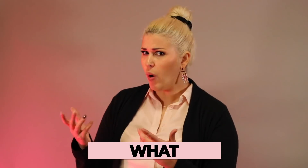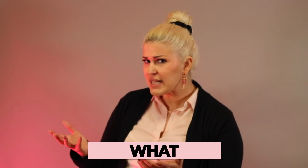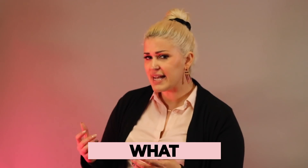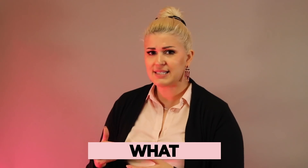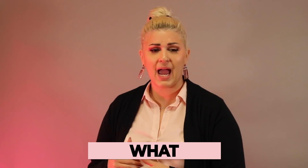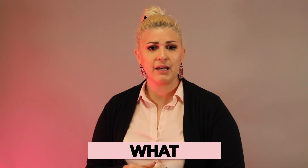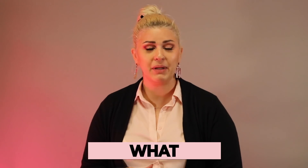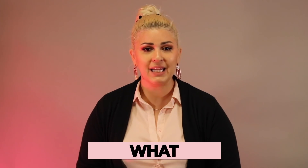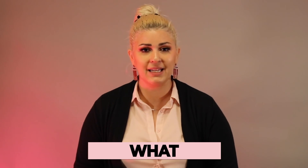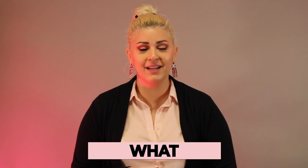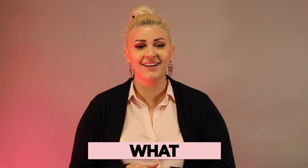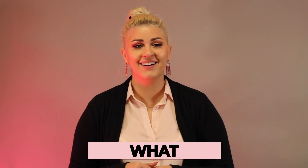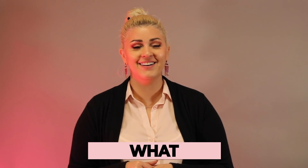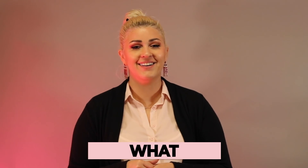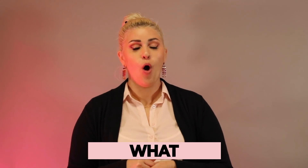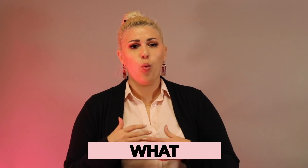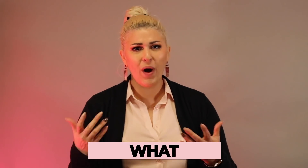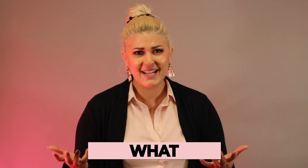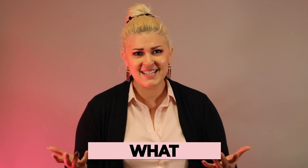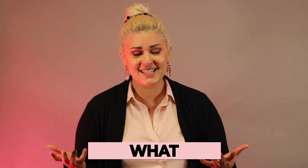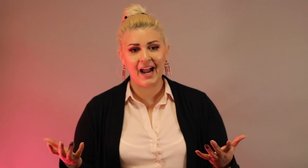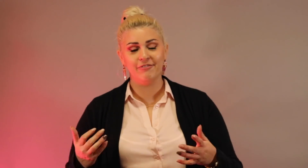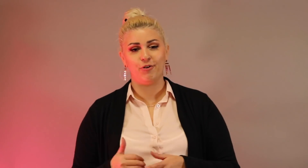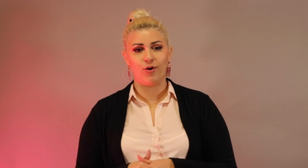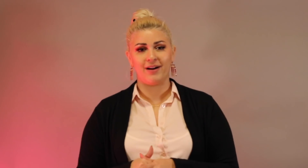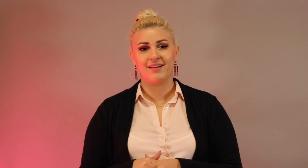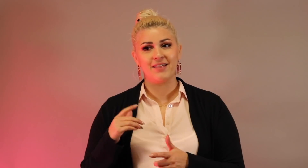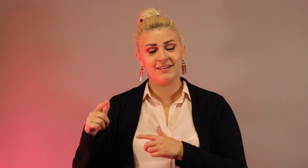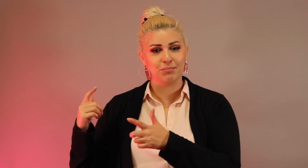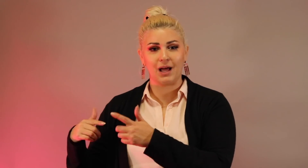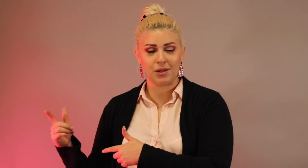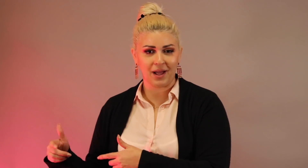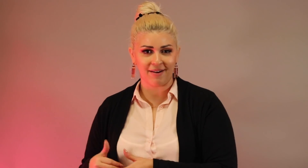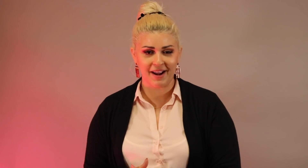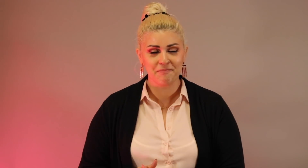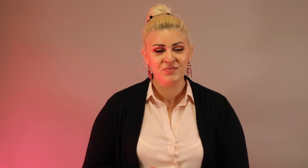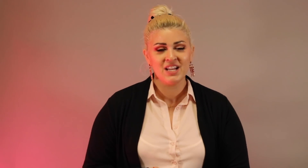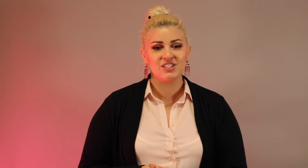What does that sign mean? What is the sign for blah, blah, blah, right?